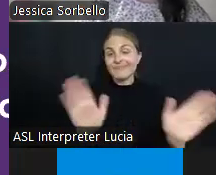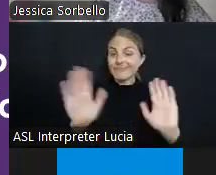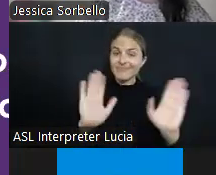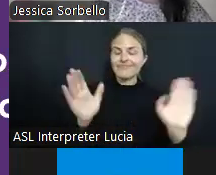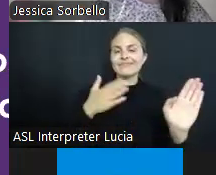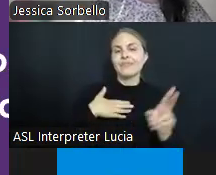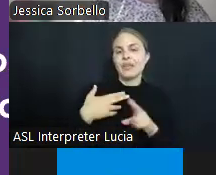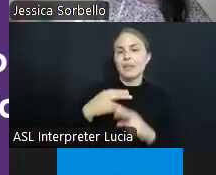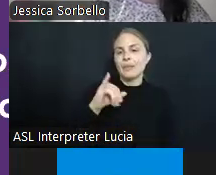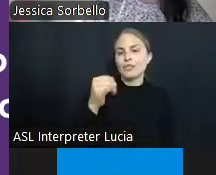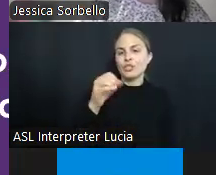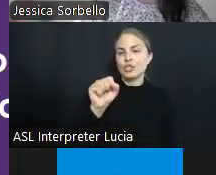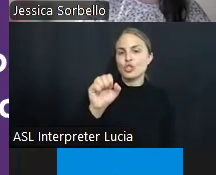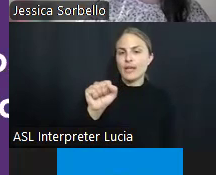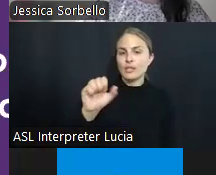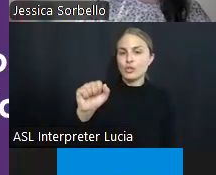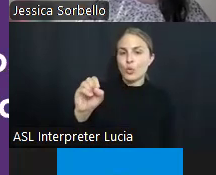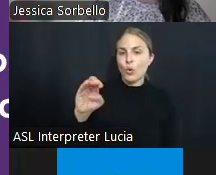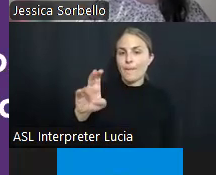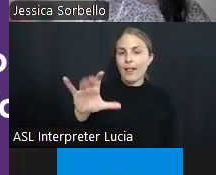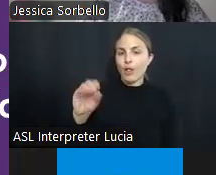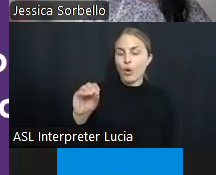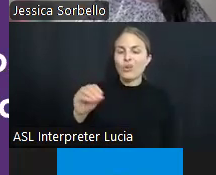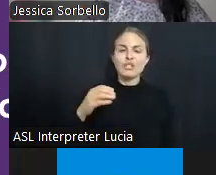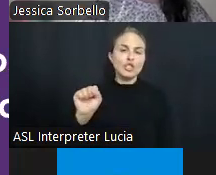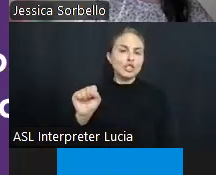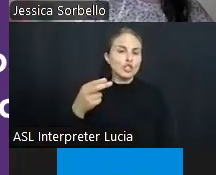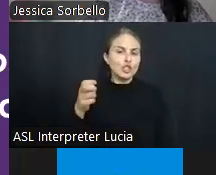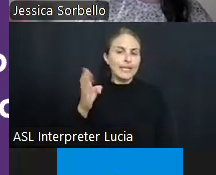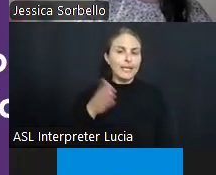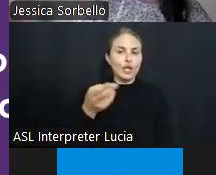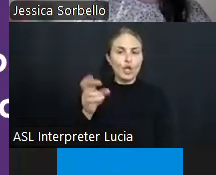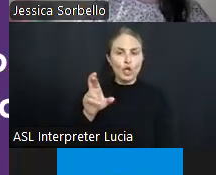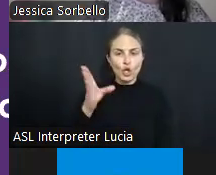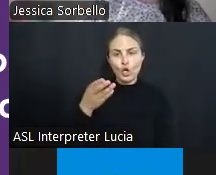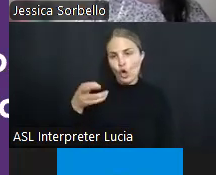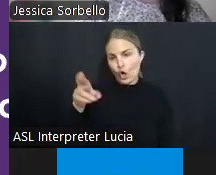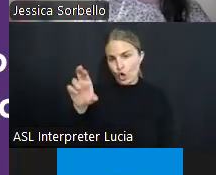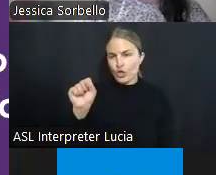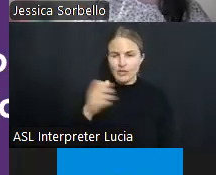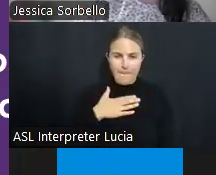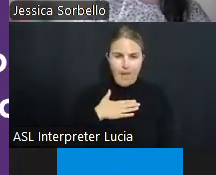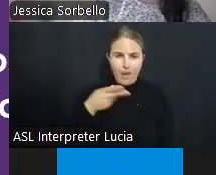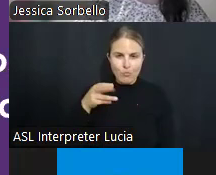Sorbello my pronouns are she, her, hers. I am excited to be here with everybody. My presentation typically is